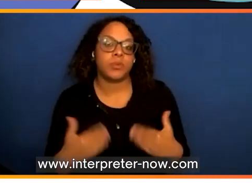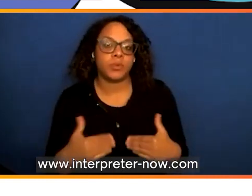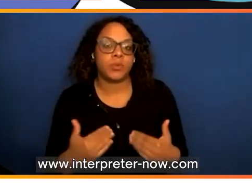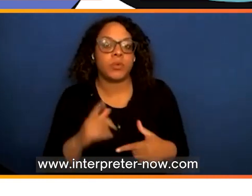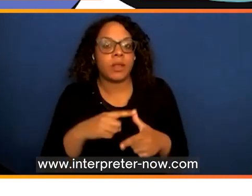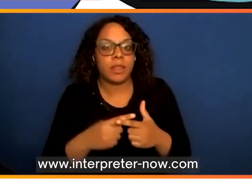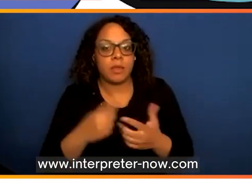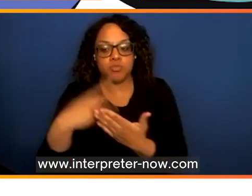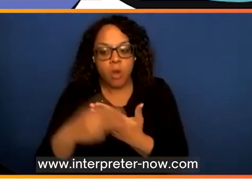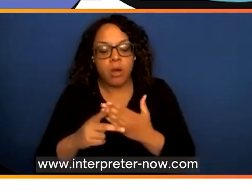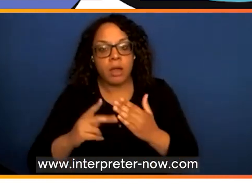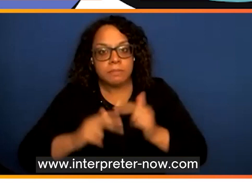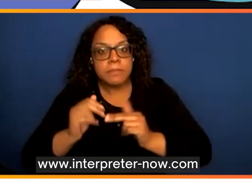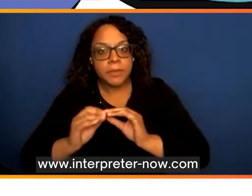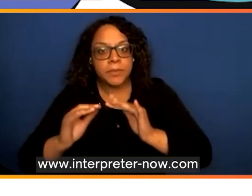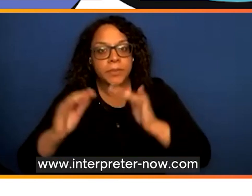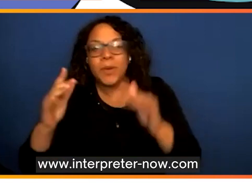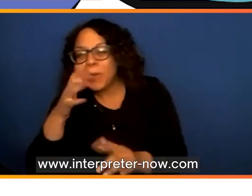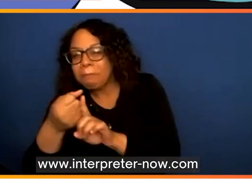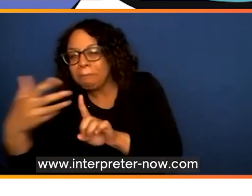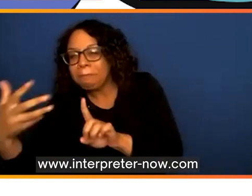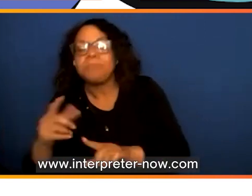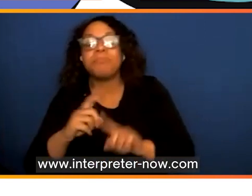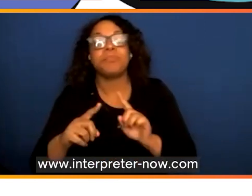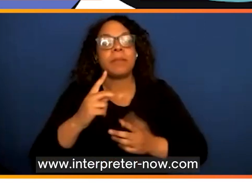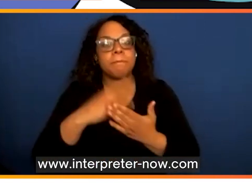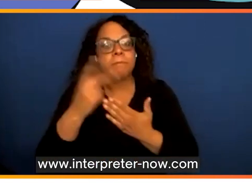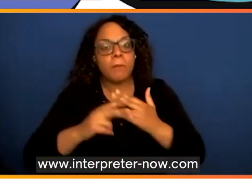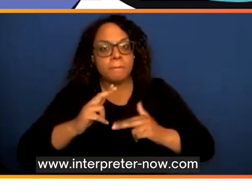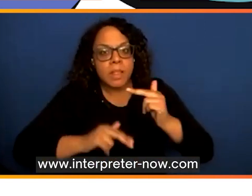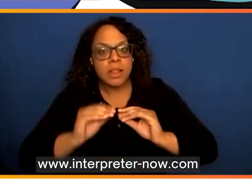able to do that has been wonderful, and then continuing to build these programs. I will